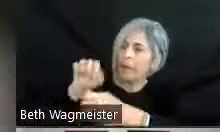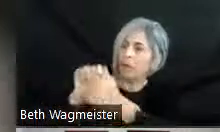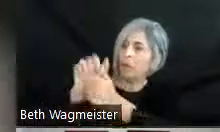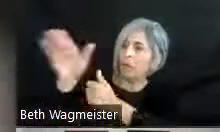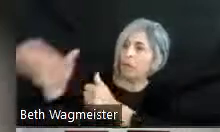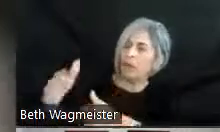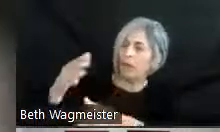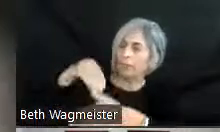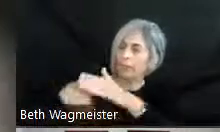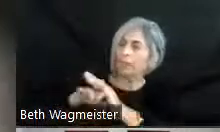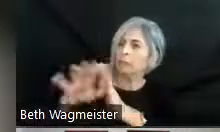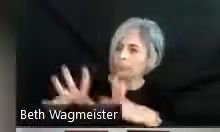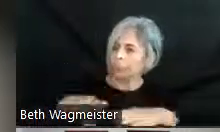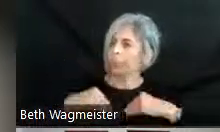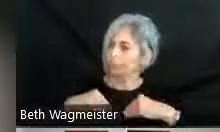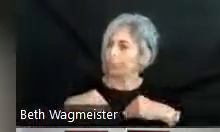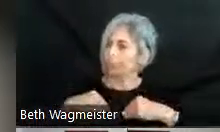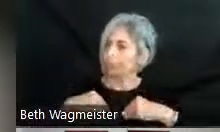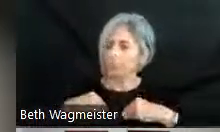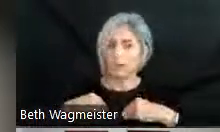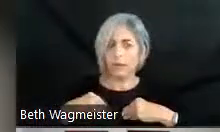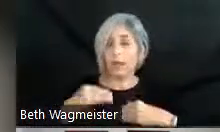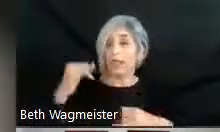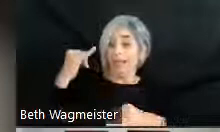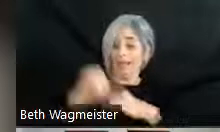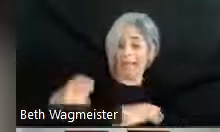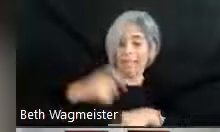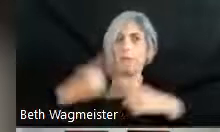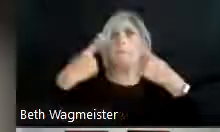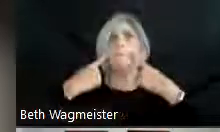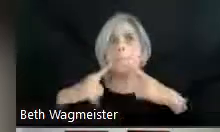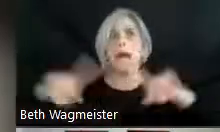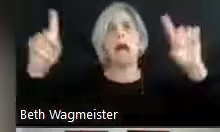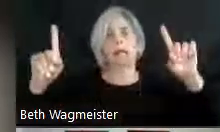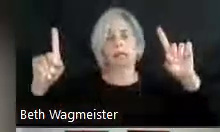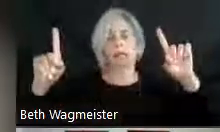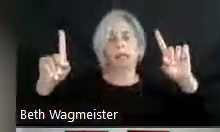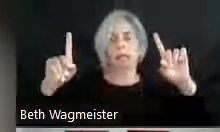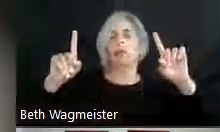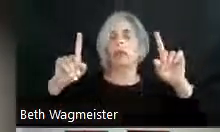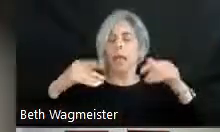It wasn't until the last time I where was heard, and the importance was leveraged.